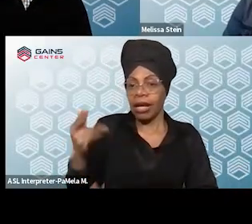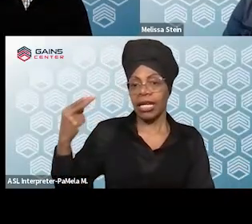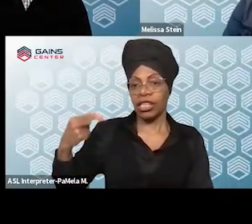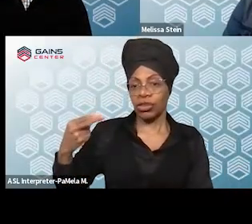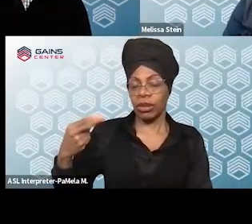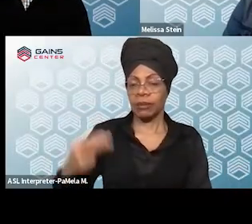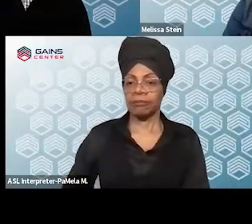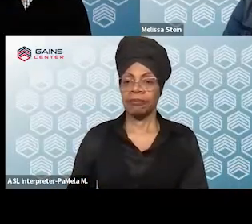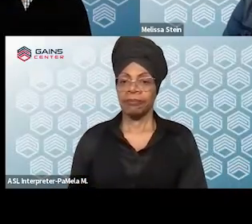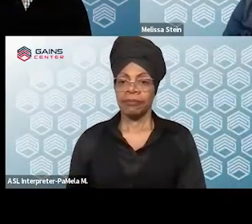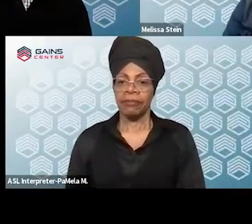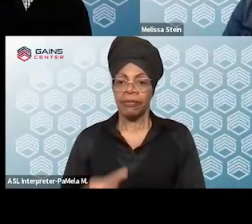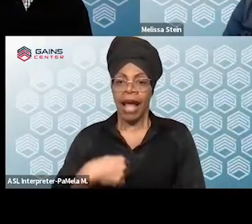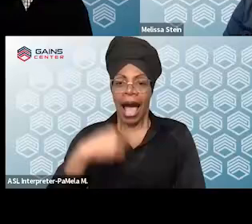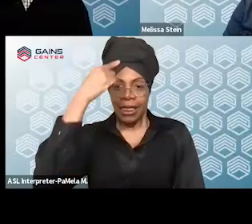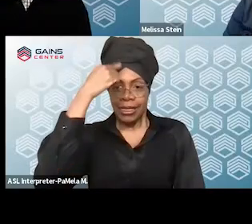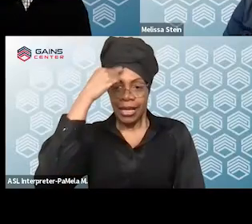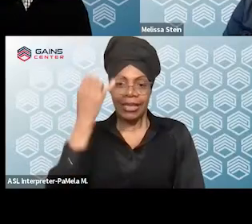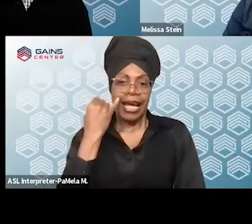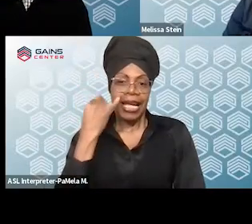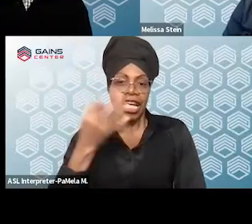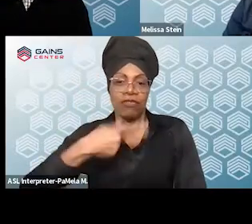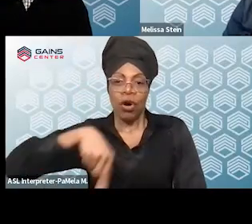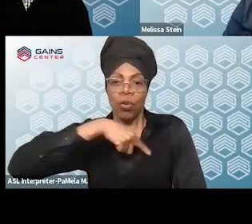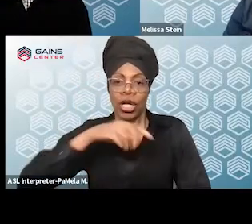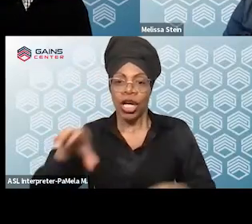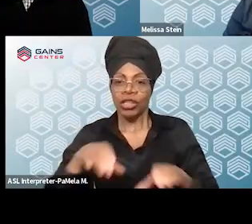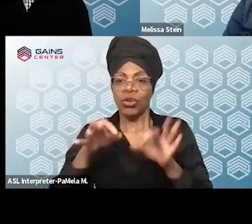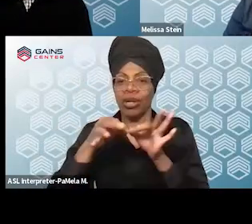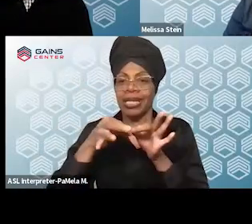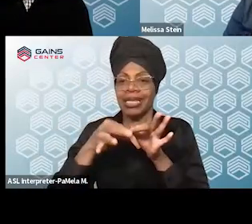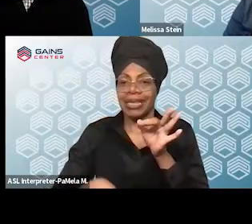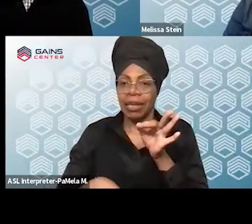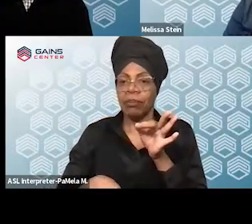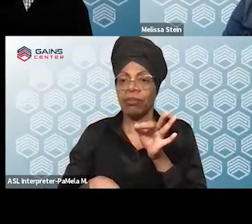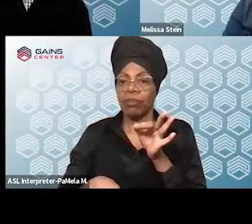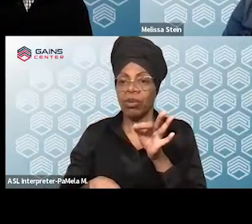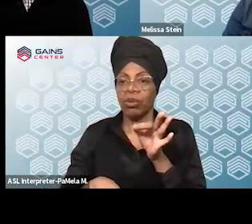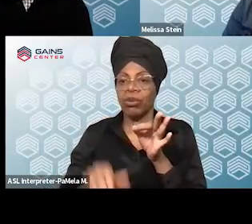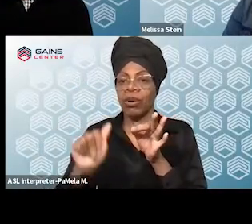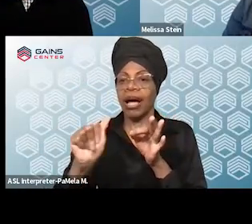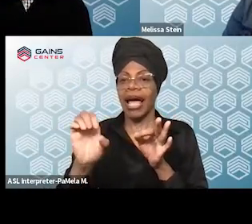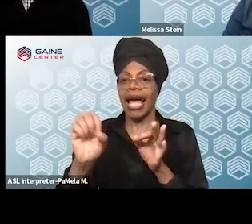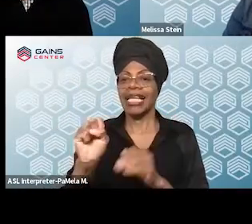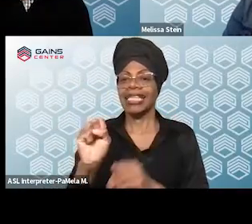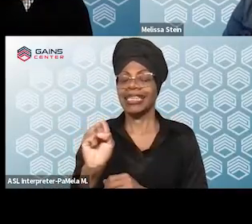And I think that even if we are just doing a simple, some folks just do a simple ACEs checklist.